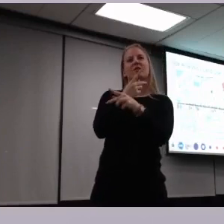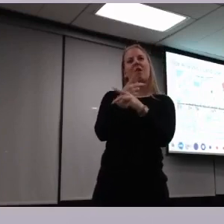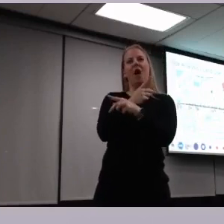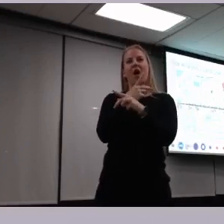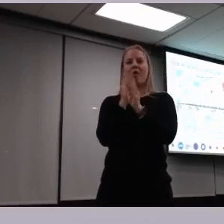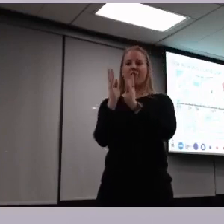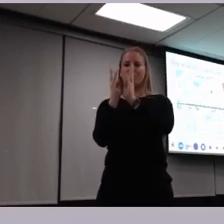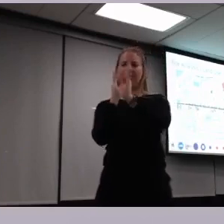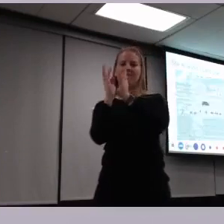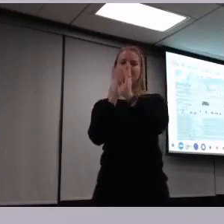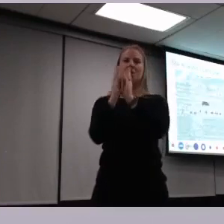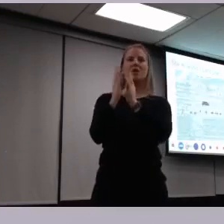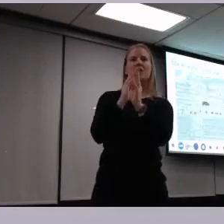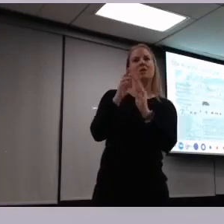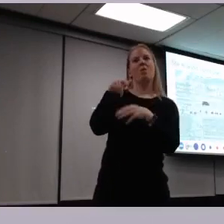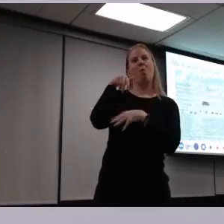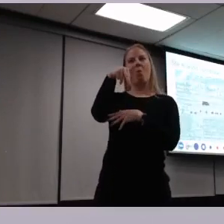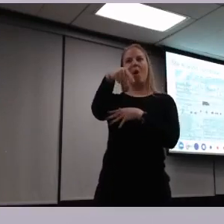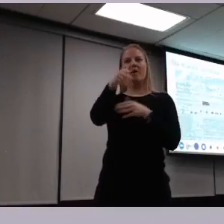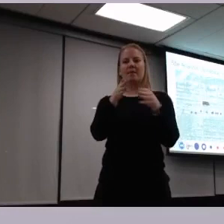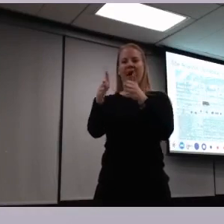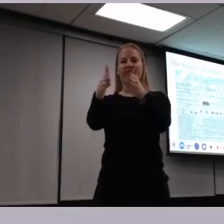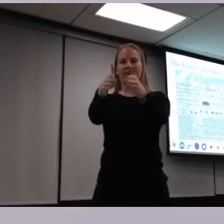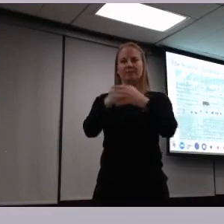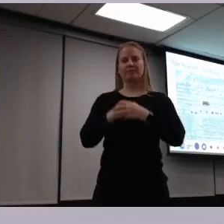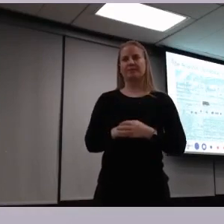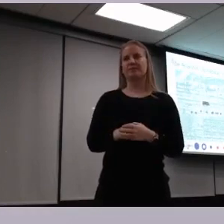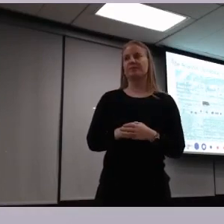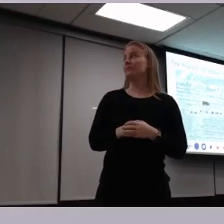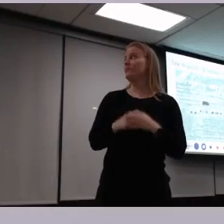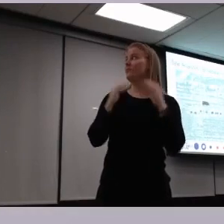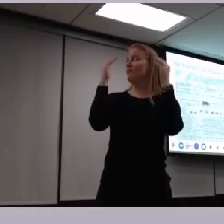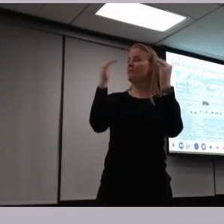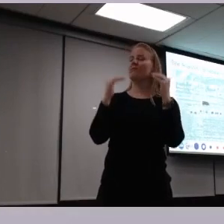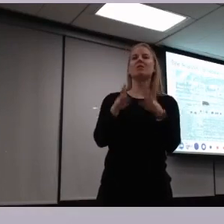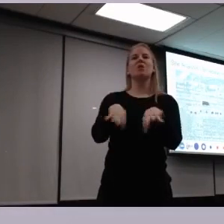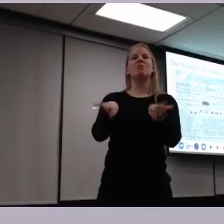And that's another important step. We want to understand